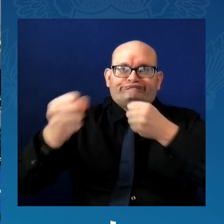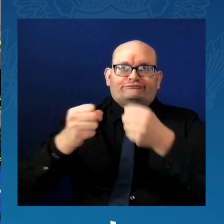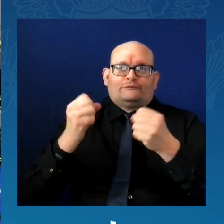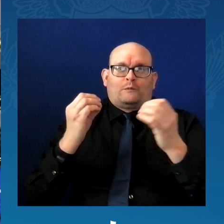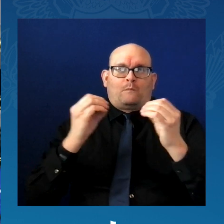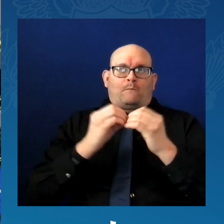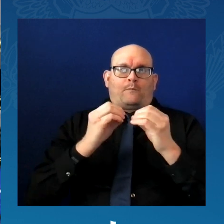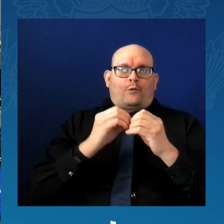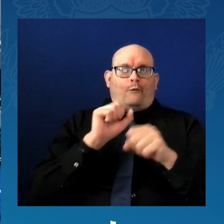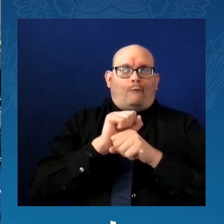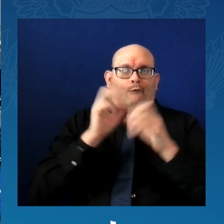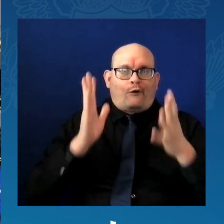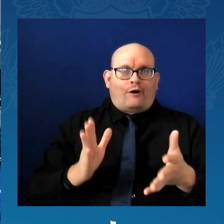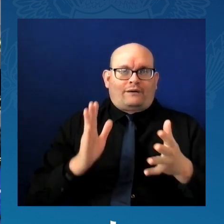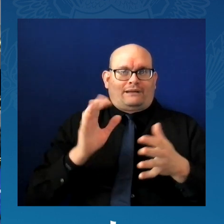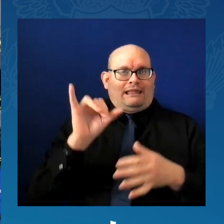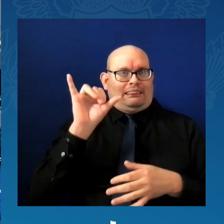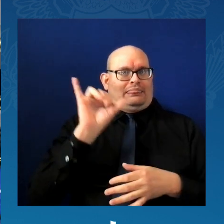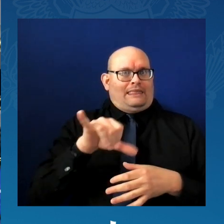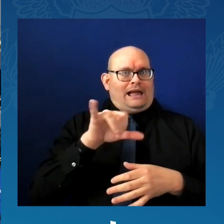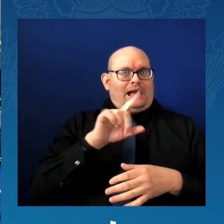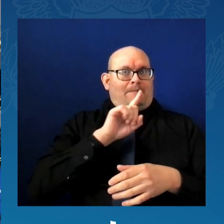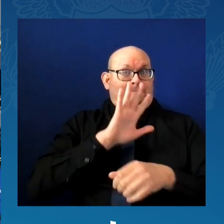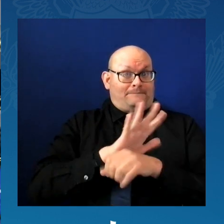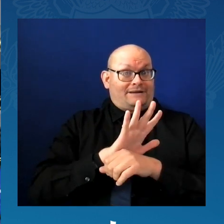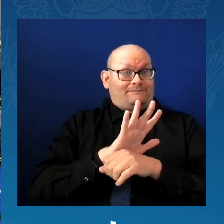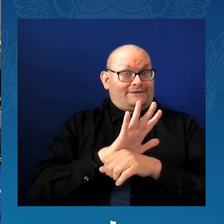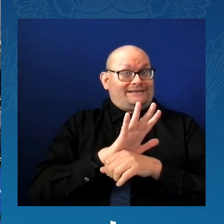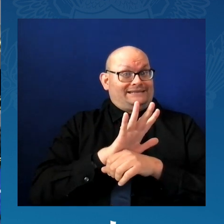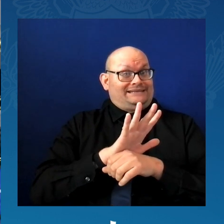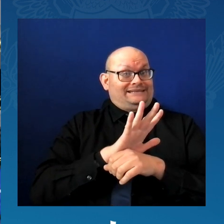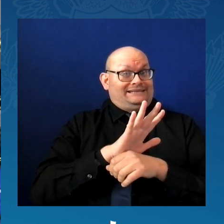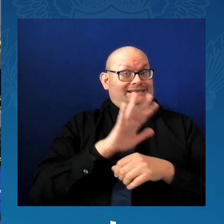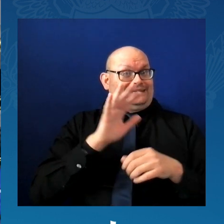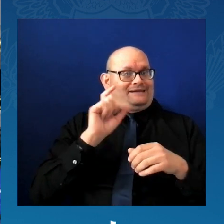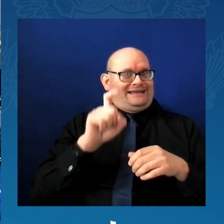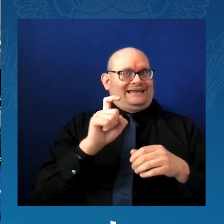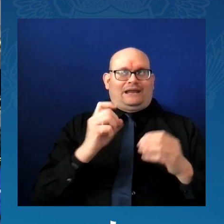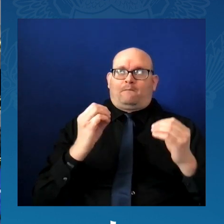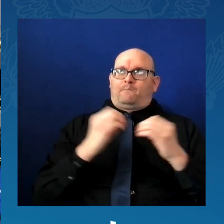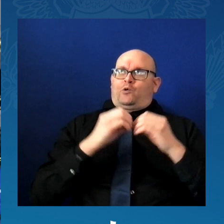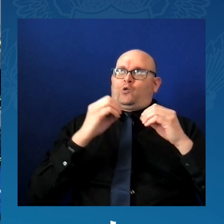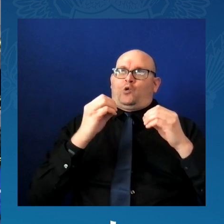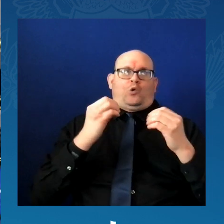We need more things like that to basically solve this problem. And for us, the Department of Labor,